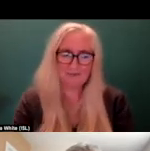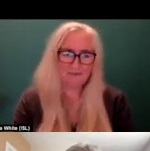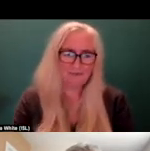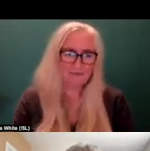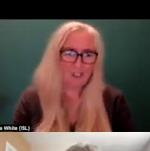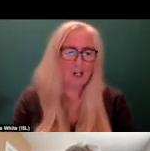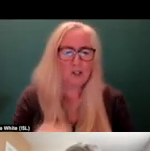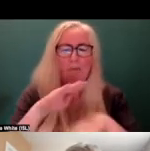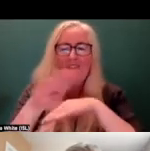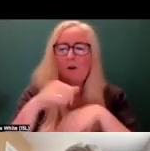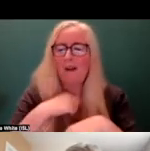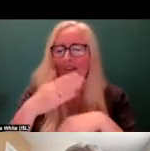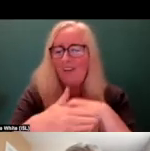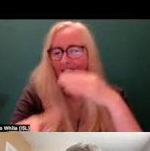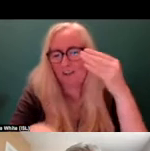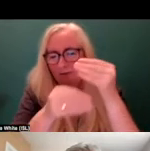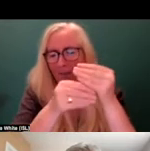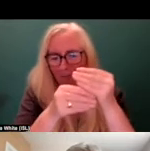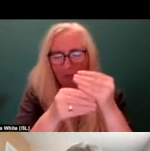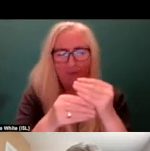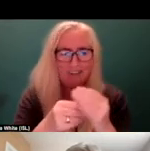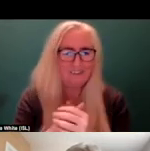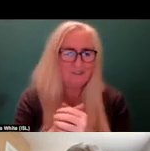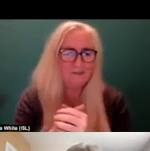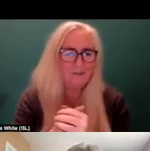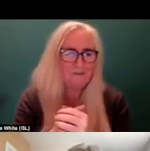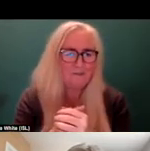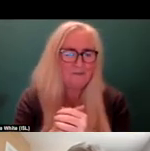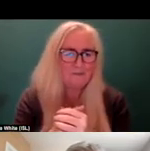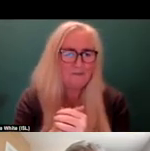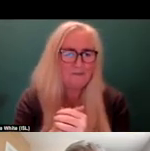And I think just before wrapping up in the last couple of pieces, I just want to